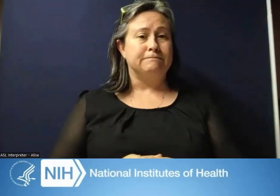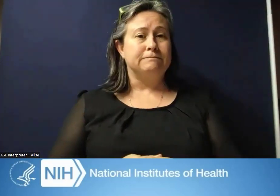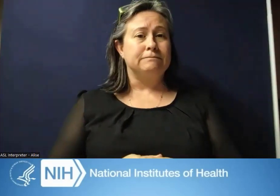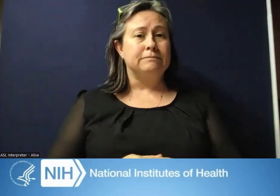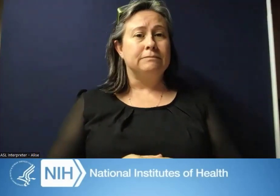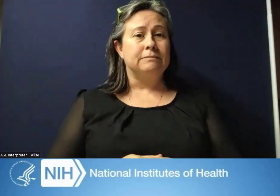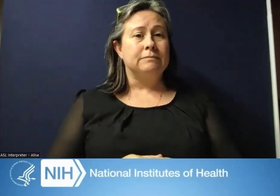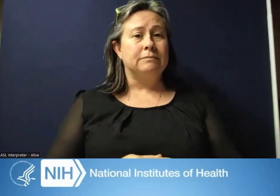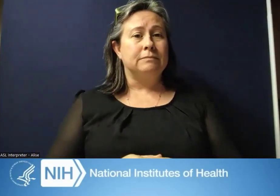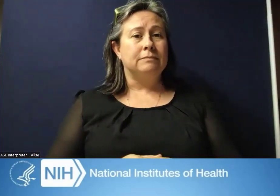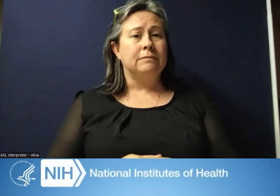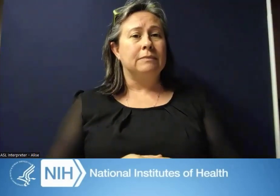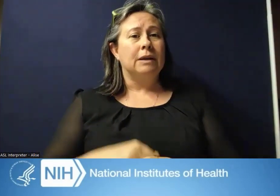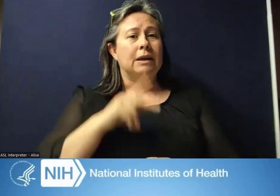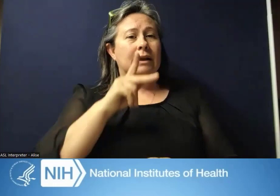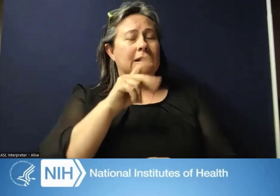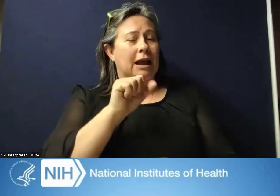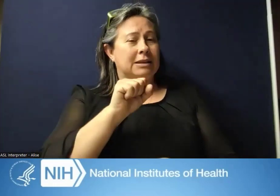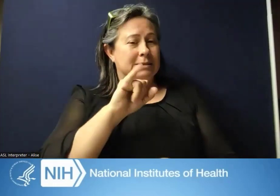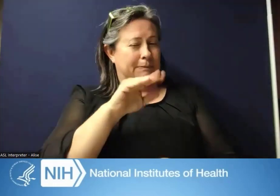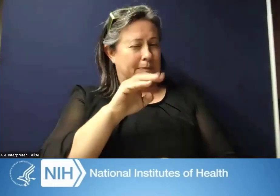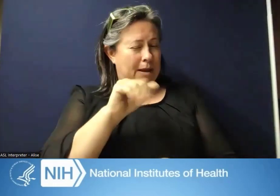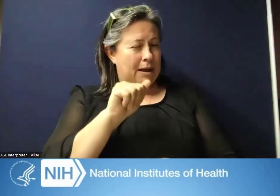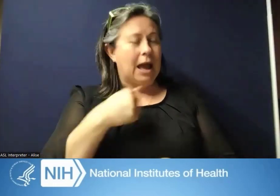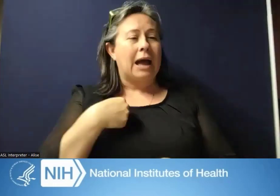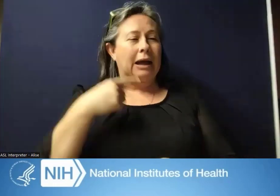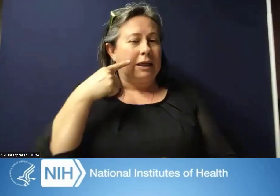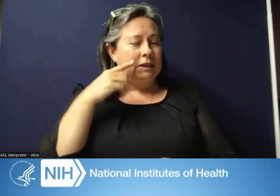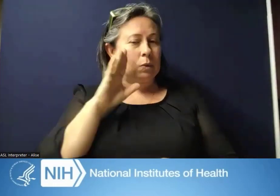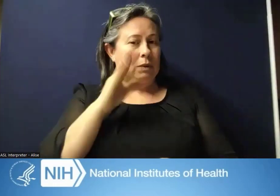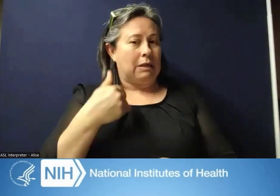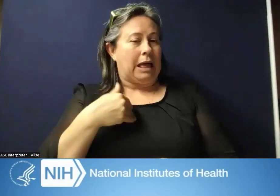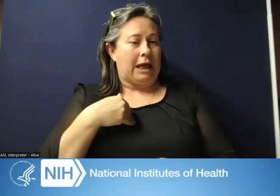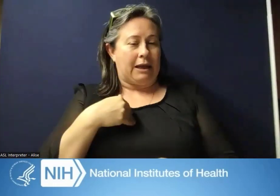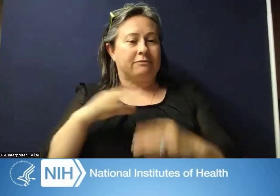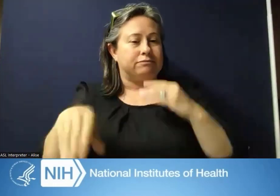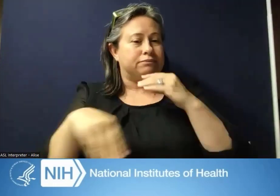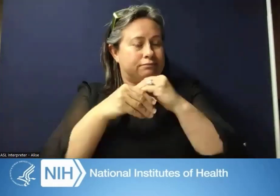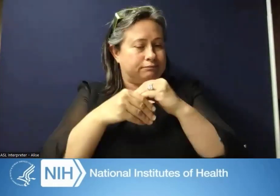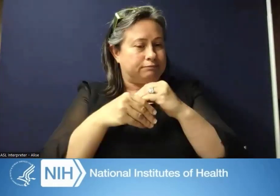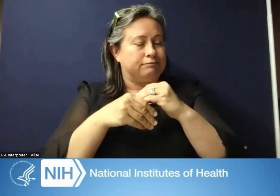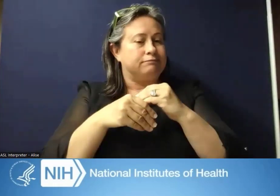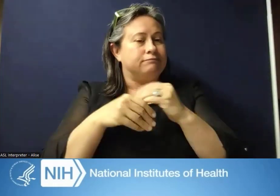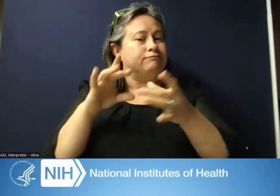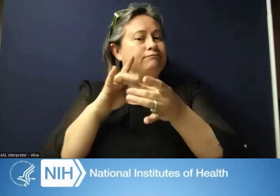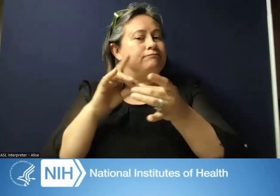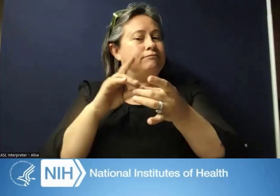to have a surprise addition with Michelle Bulls, the Director of OPERA, is going to also jump in